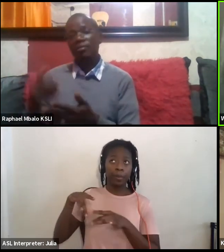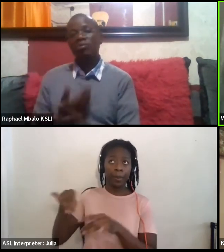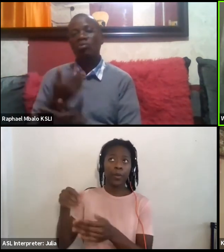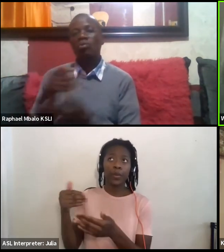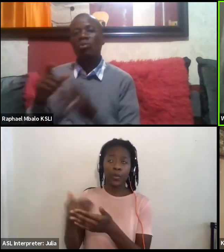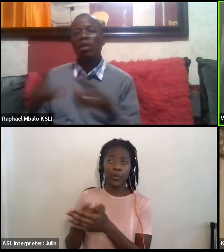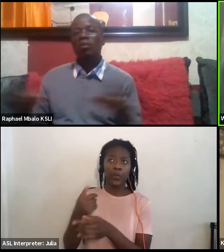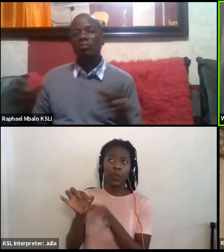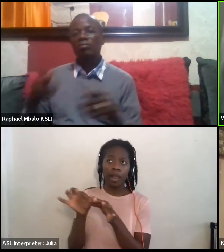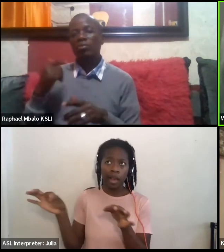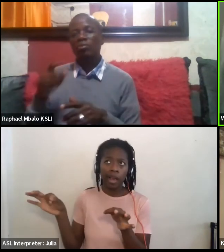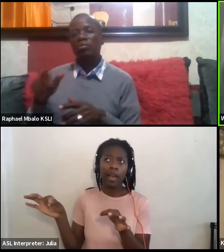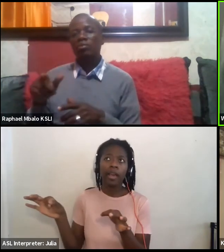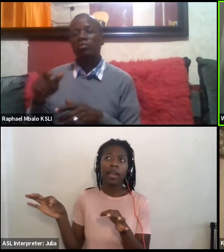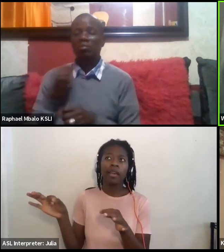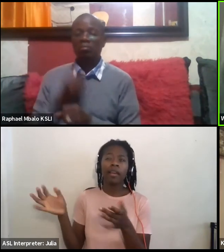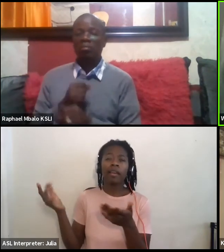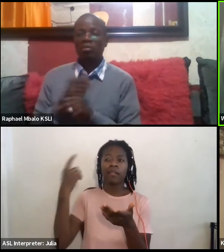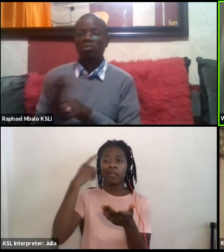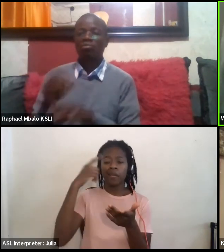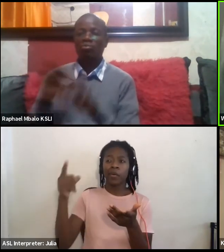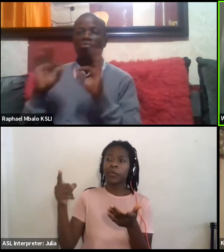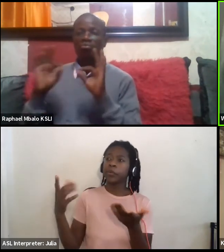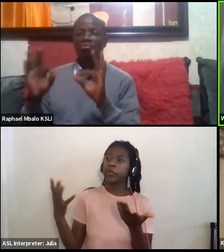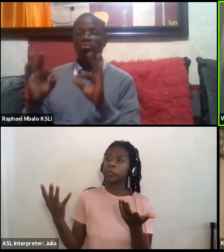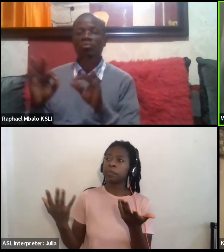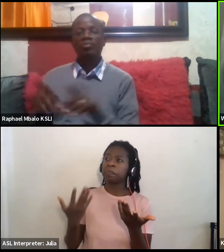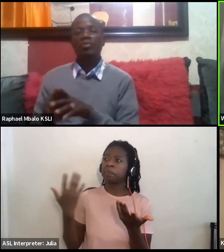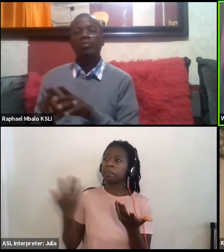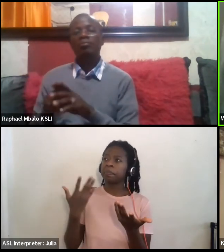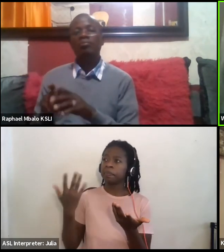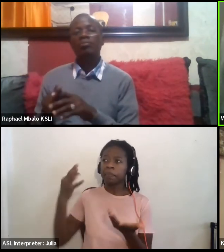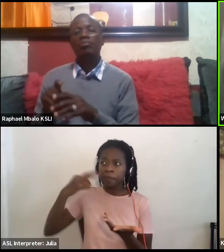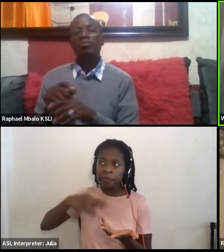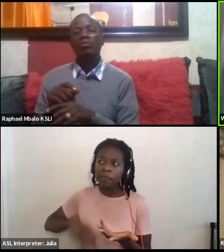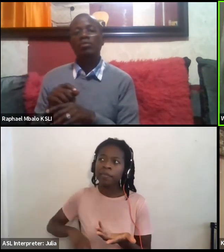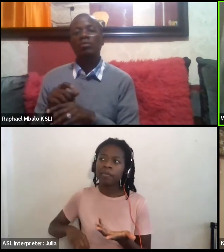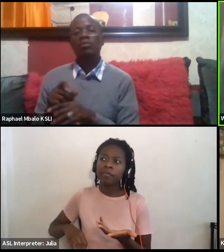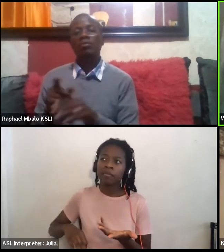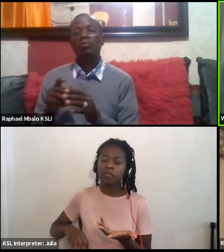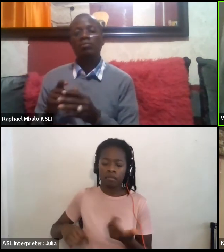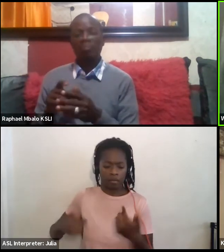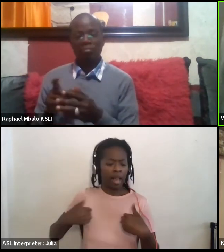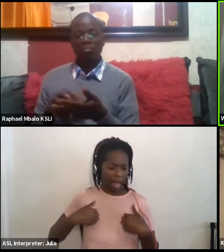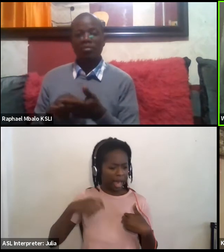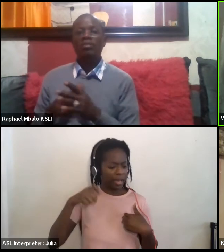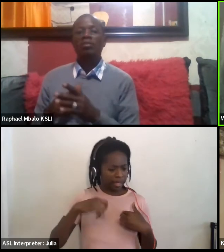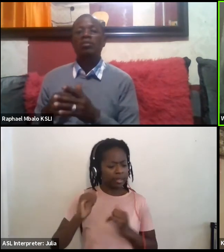or it somehow enriches them as an actor, why am I not doing it to myself?